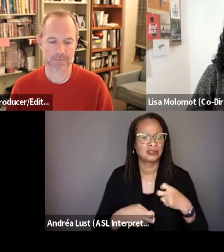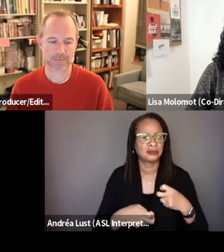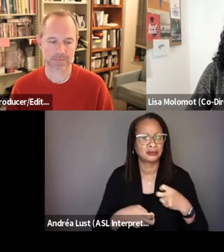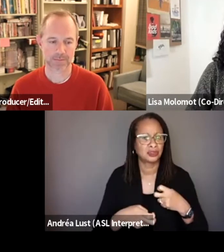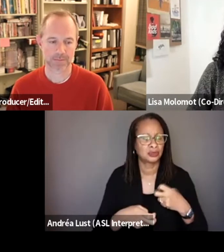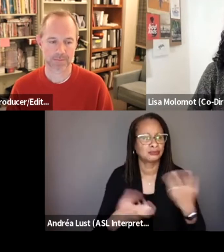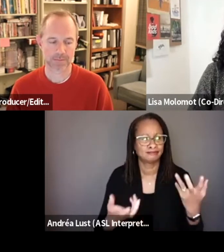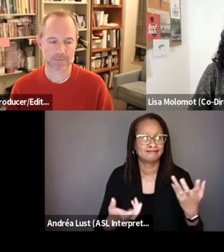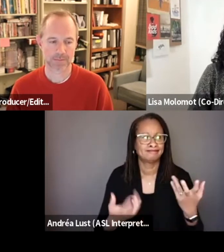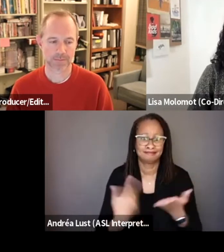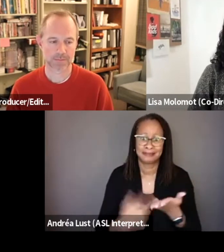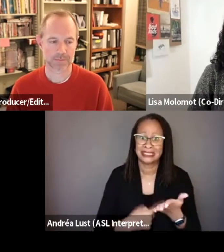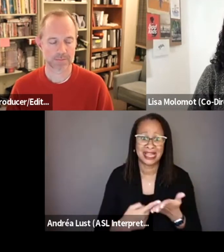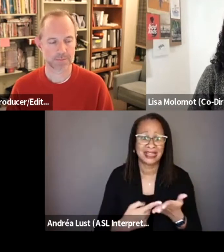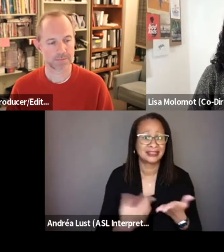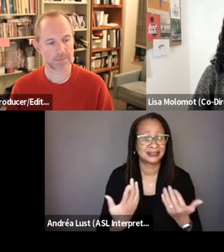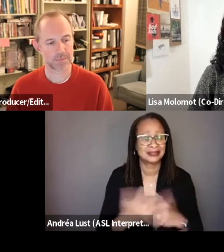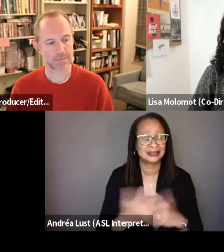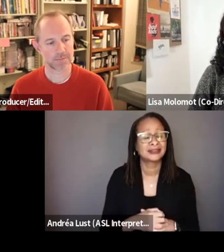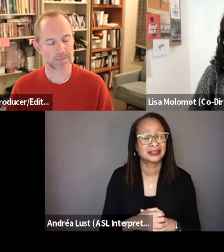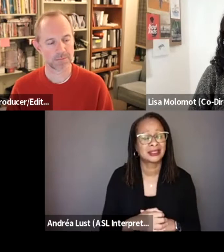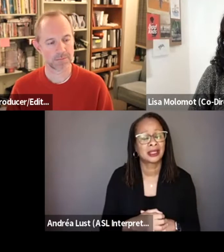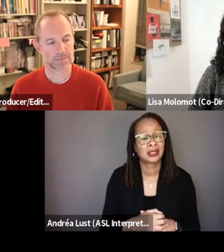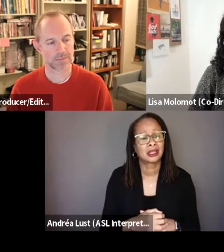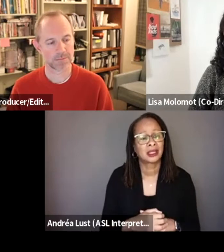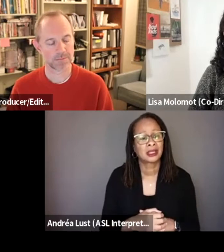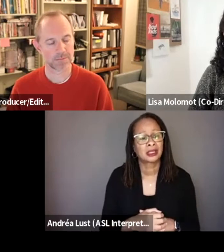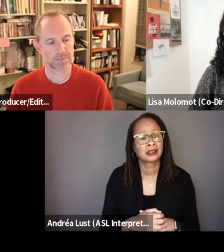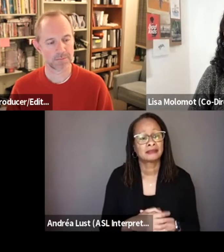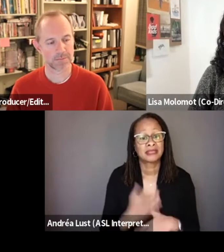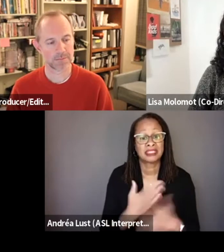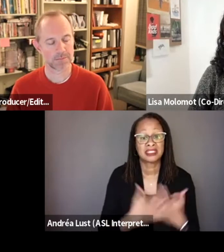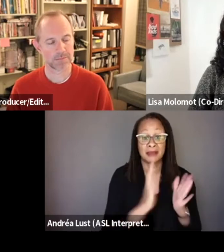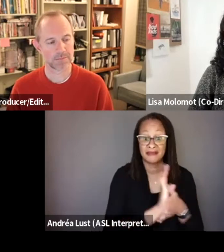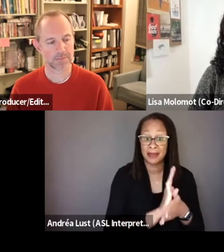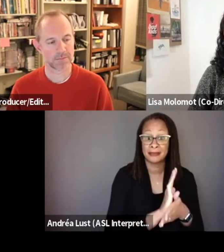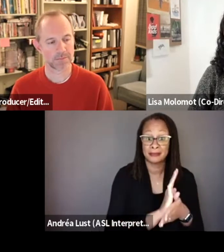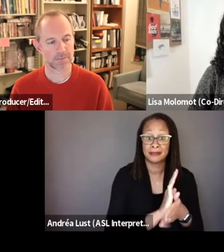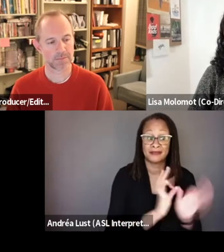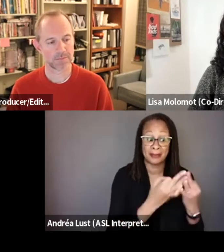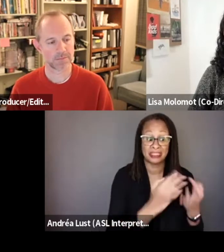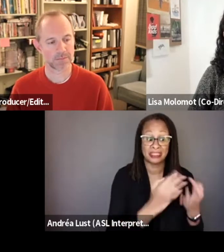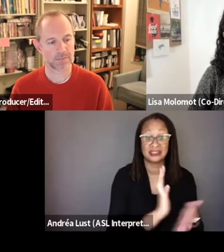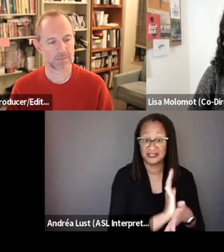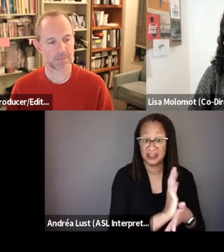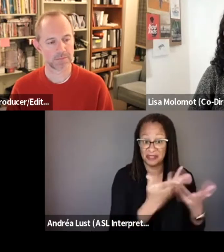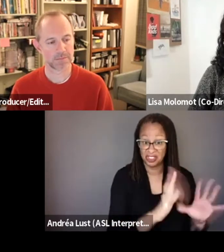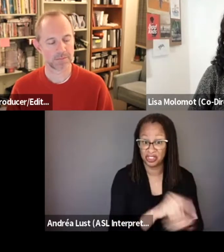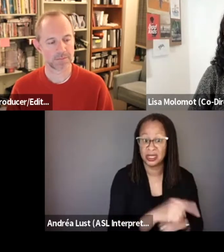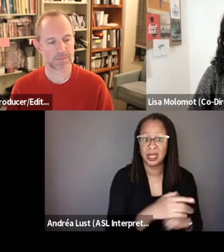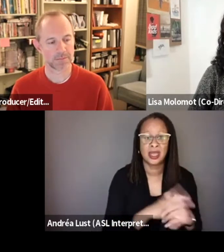Yeah, so there were some families that we filmed with that we started to feel like